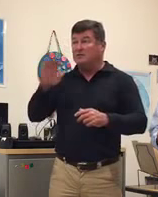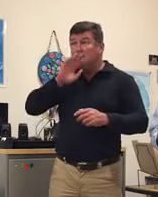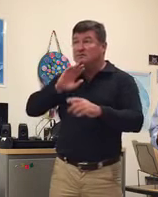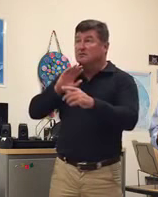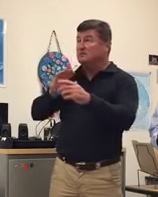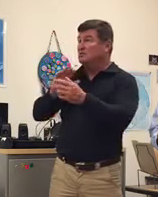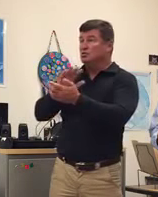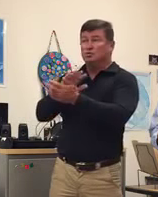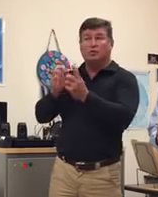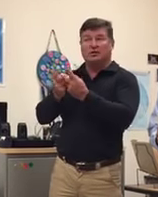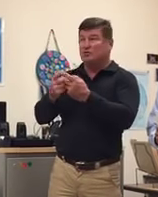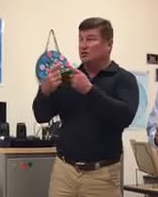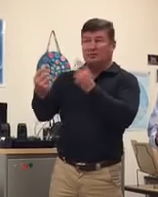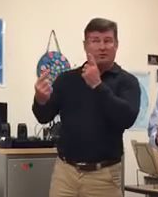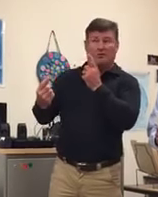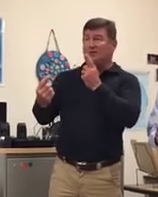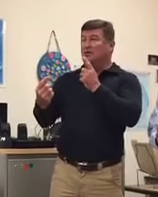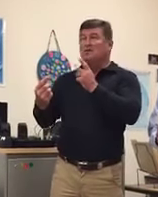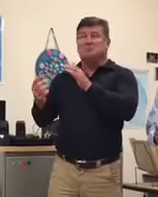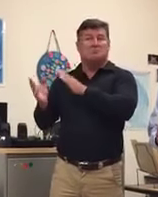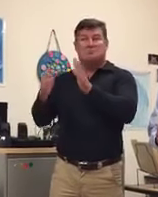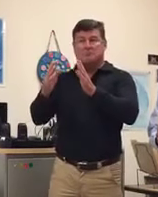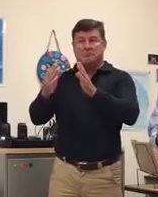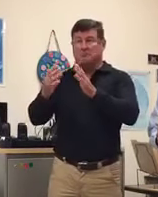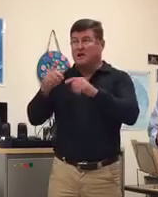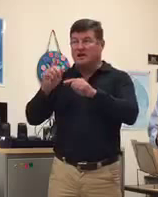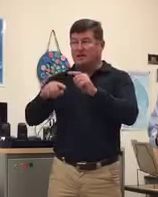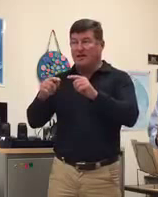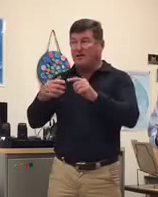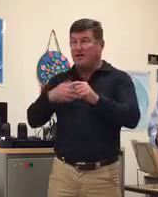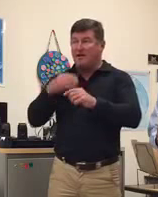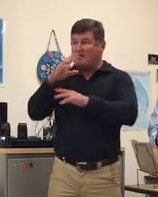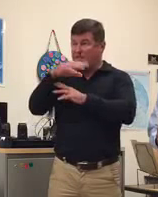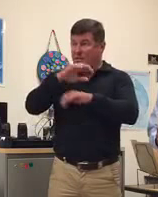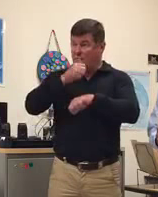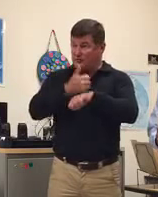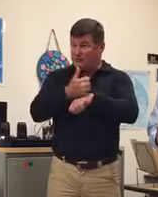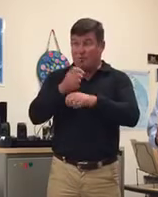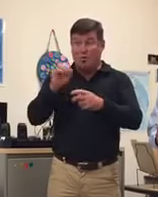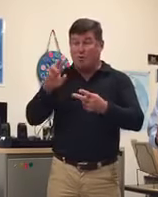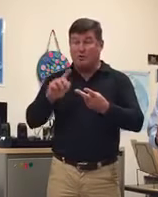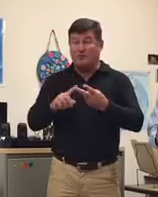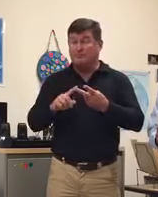that if for some reason a district disputes your ability to have the camera